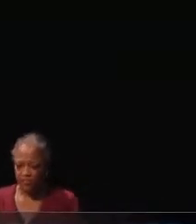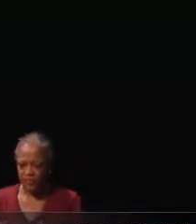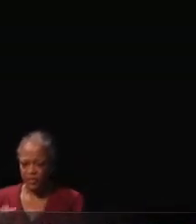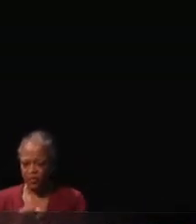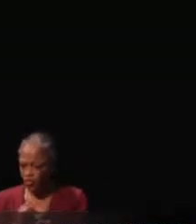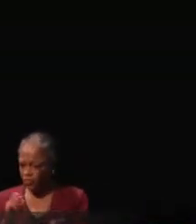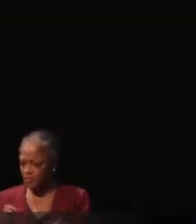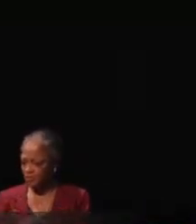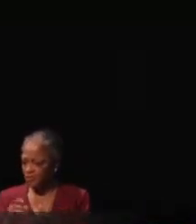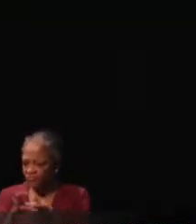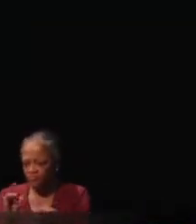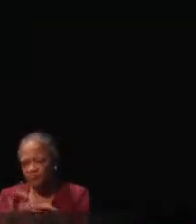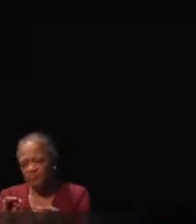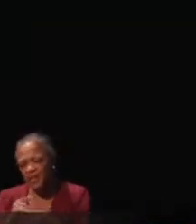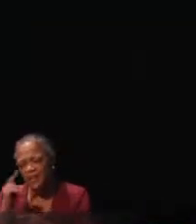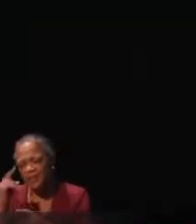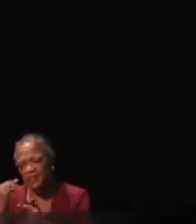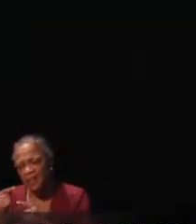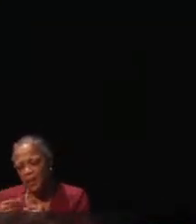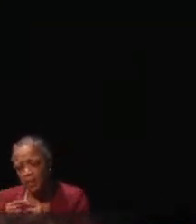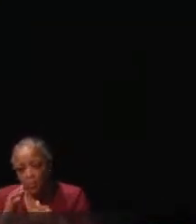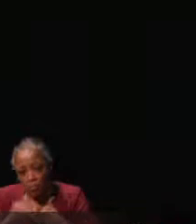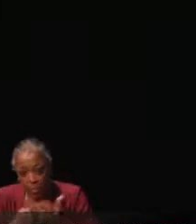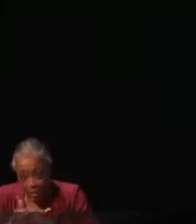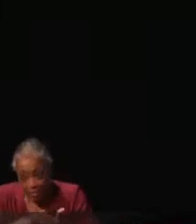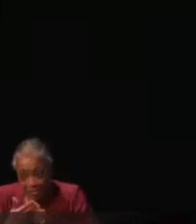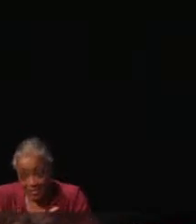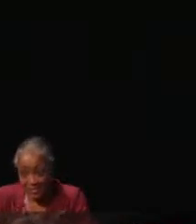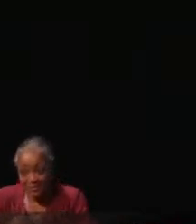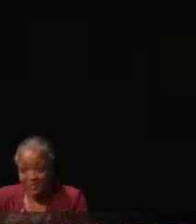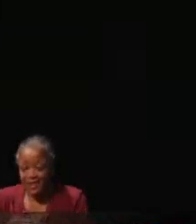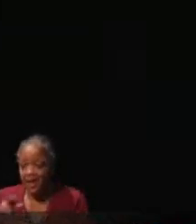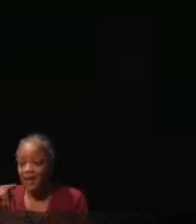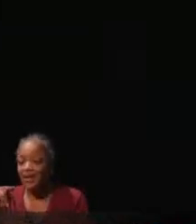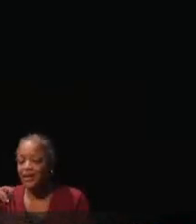to tell you a little bit about the process that we went through at Naughty Dog.